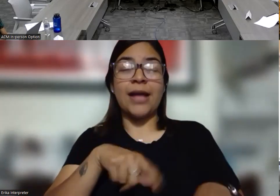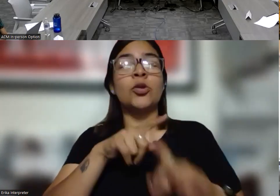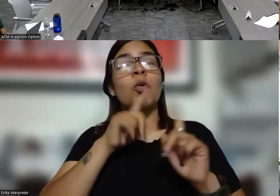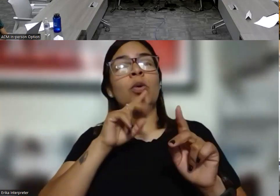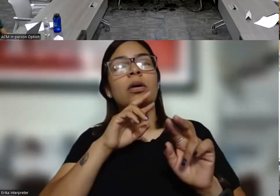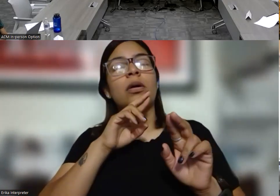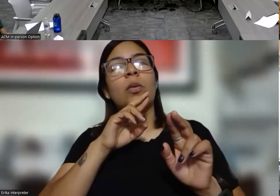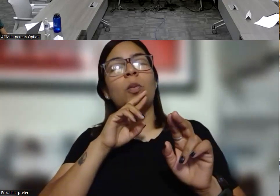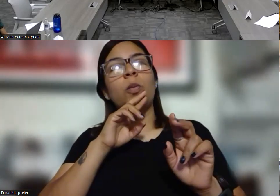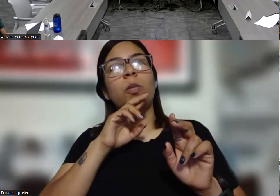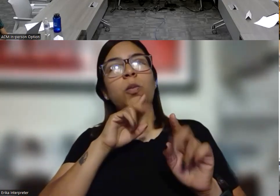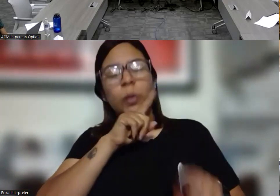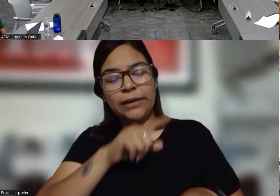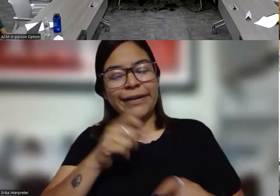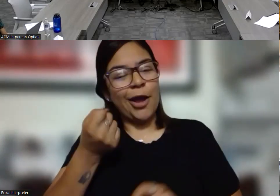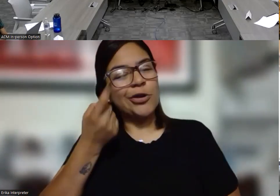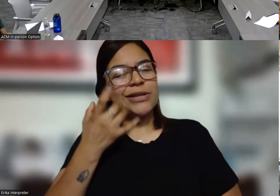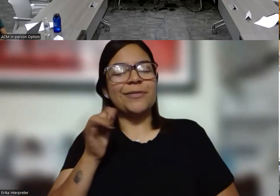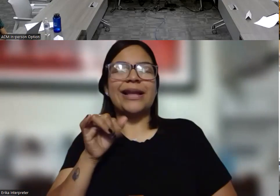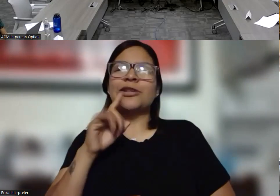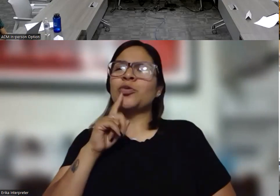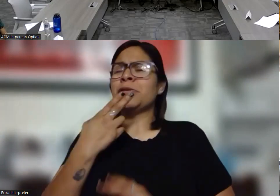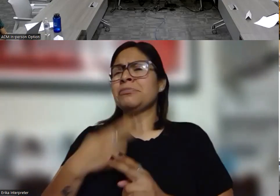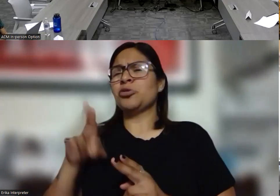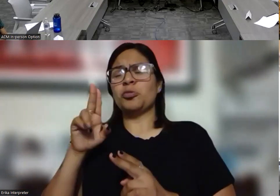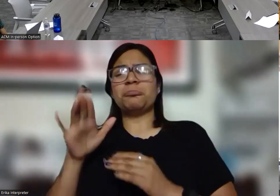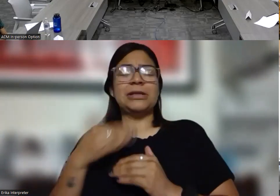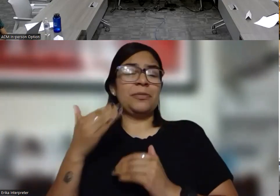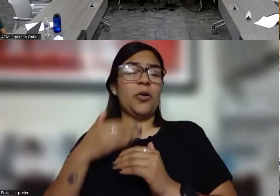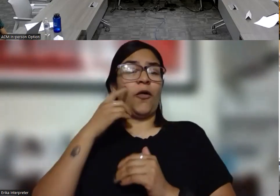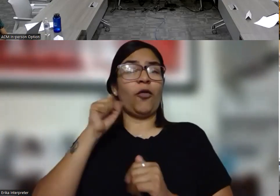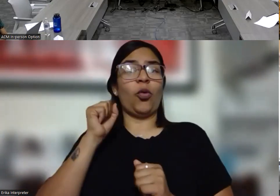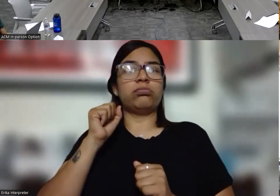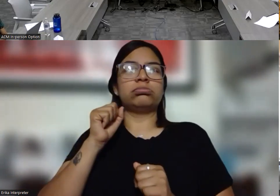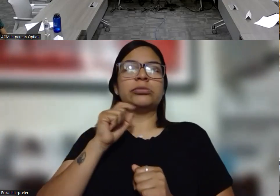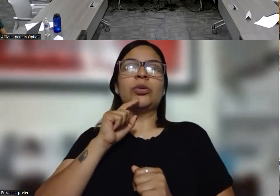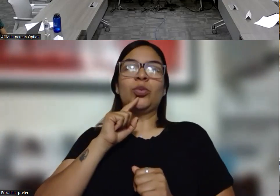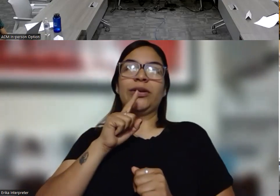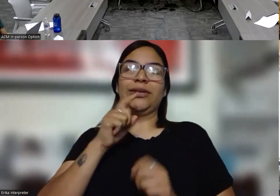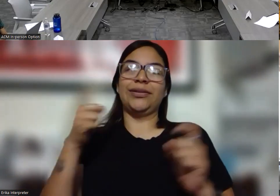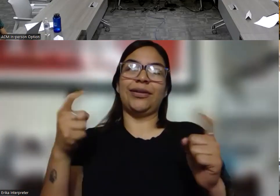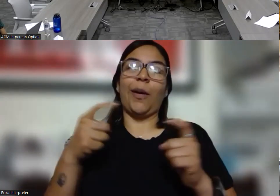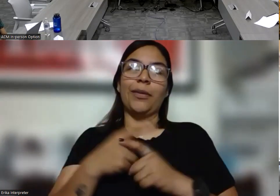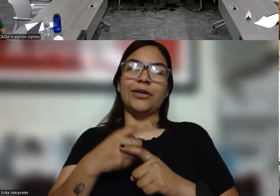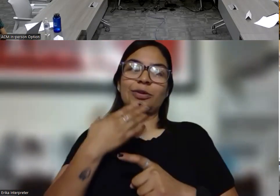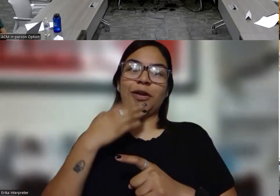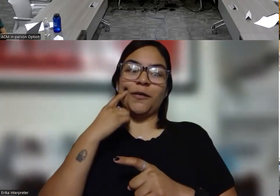part about making something so simple uh that's very complicated so thank you for that uh I think